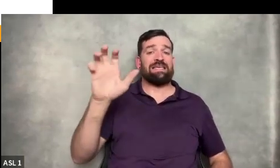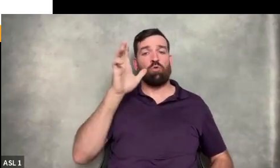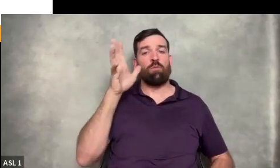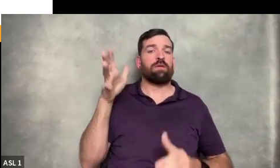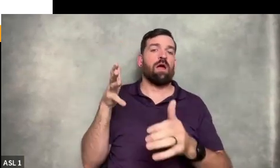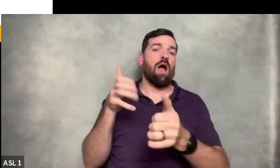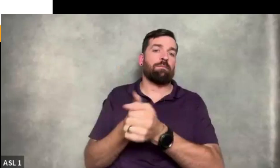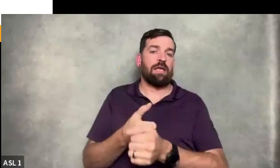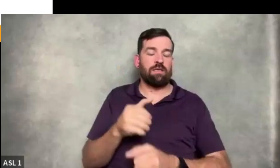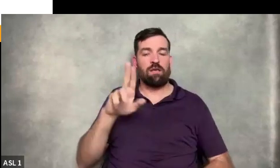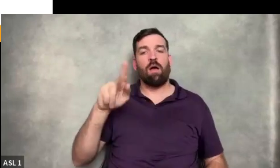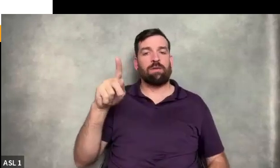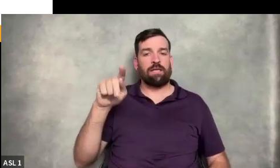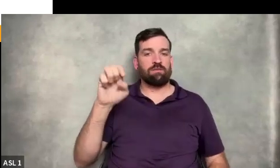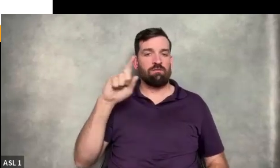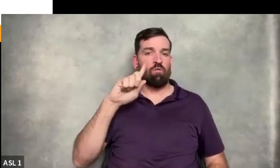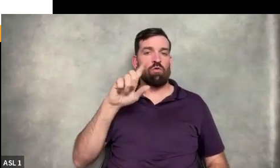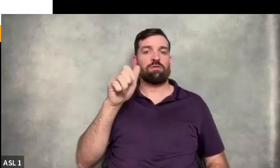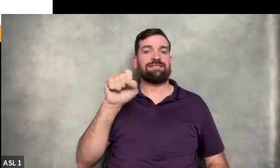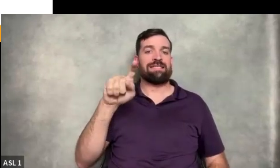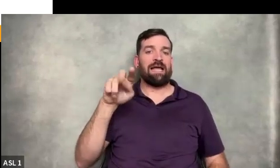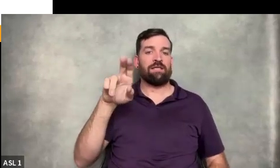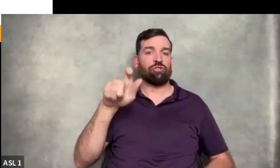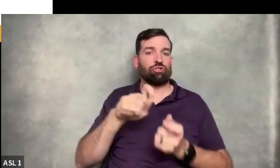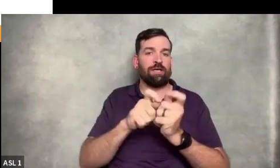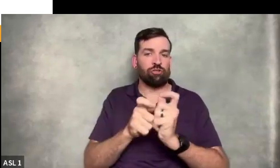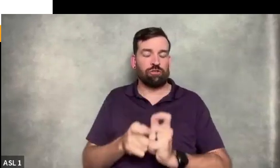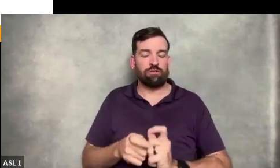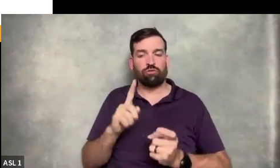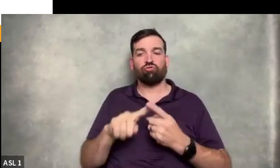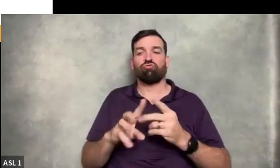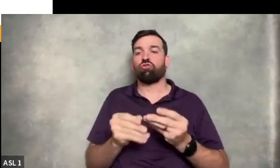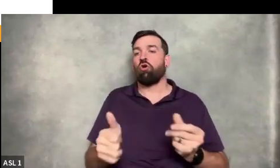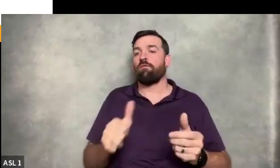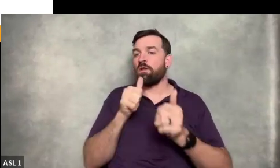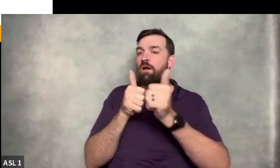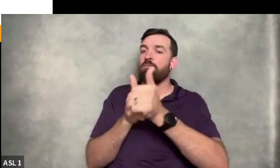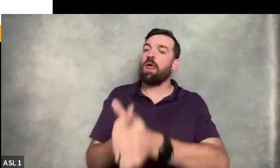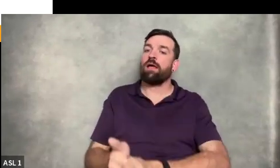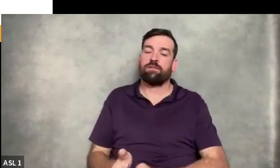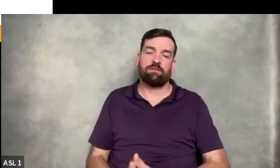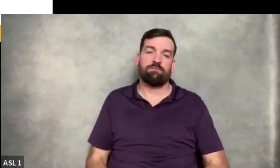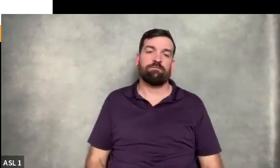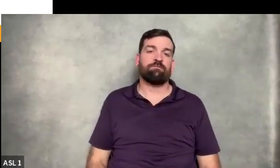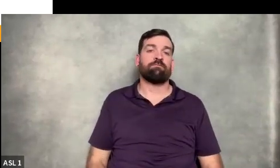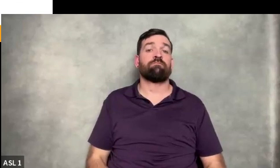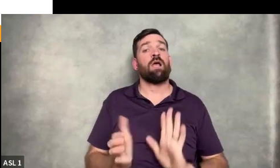to the status of the SUA's efforts to resolve the non-compliance issue, again, such as the status of